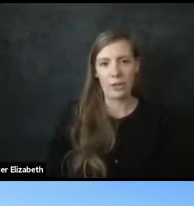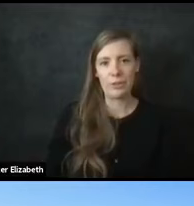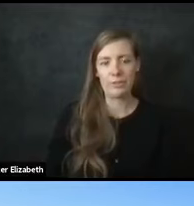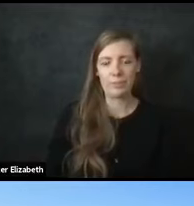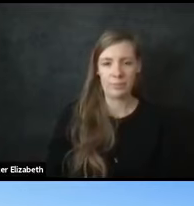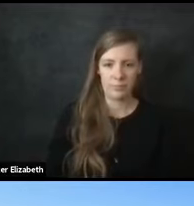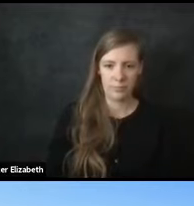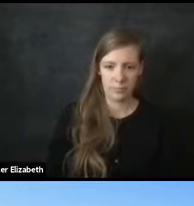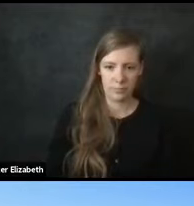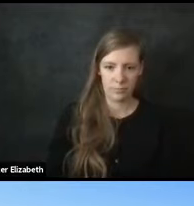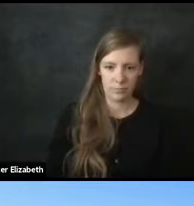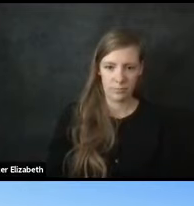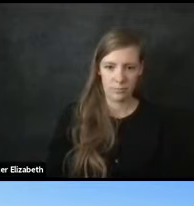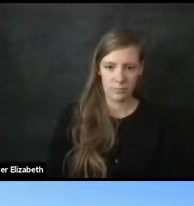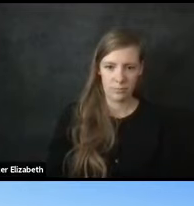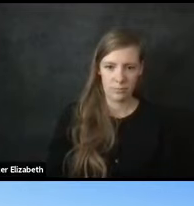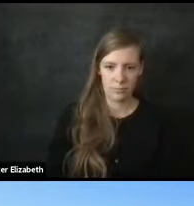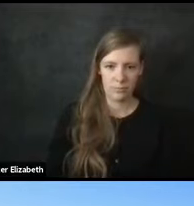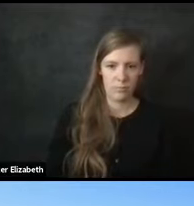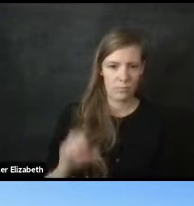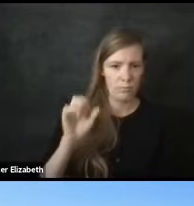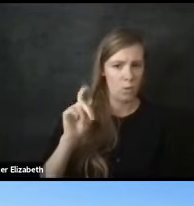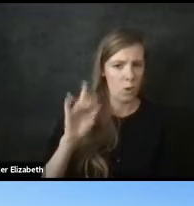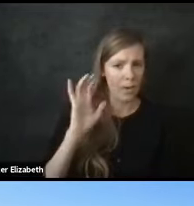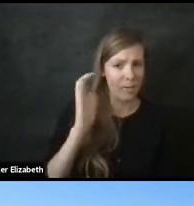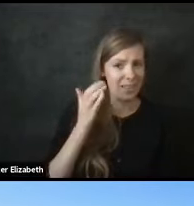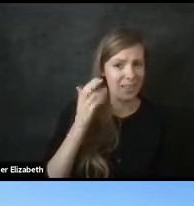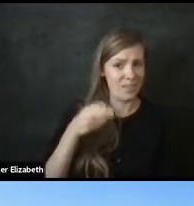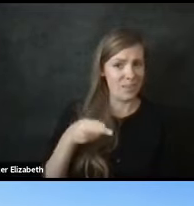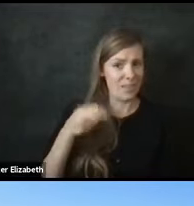It seems like an extremely high share